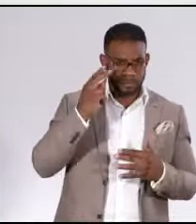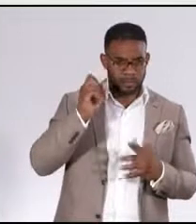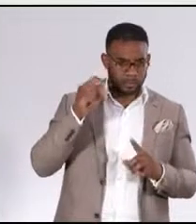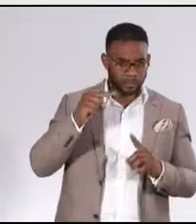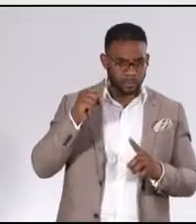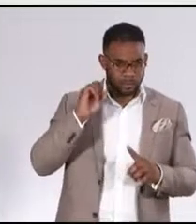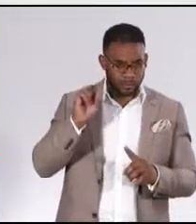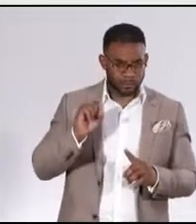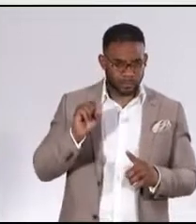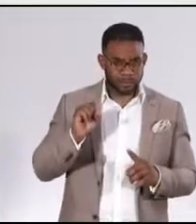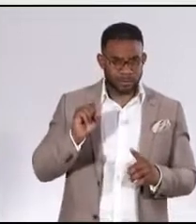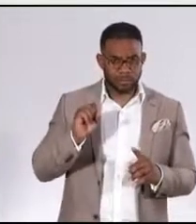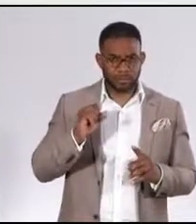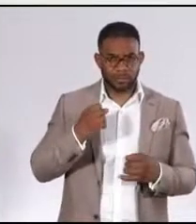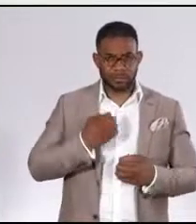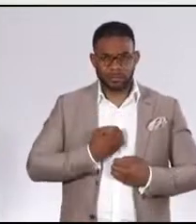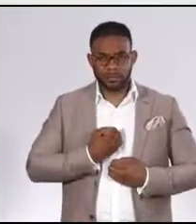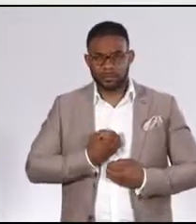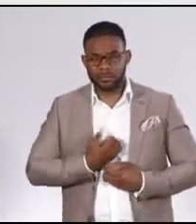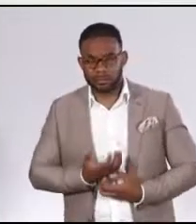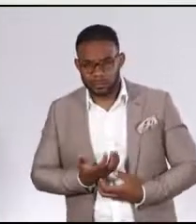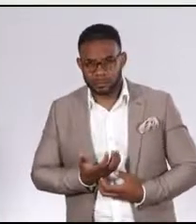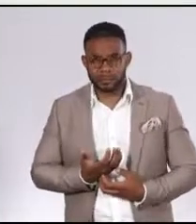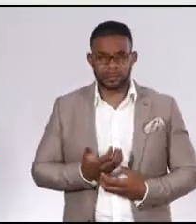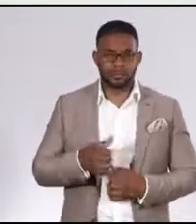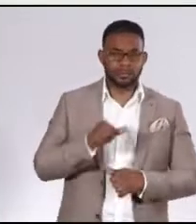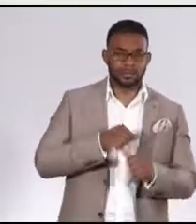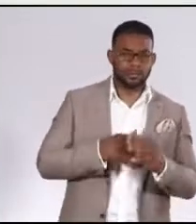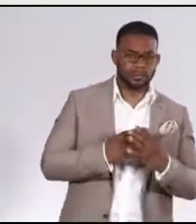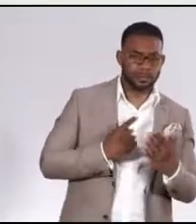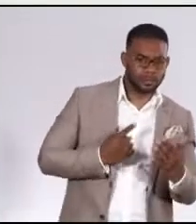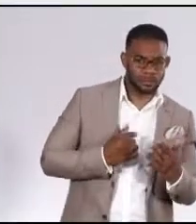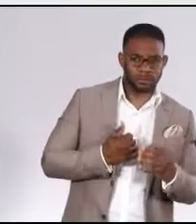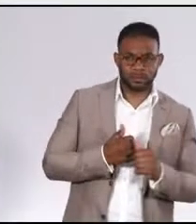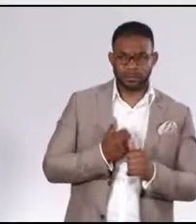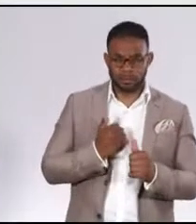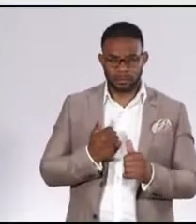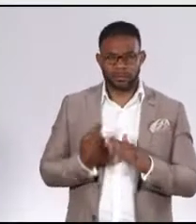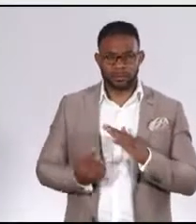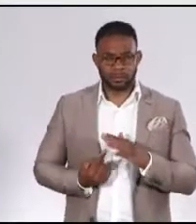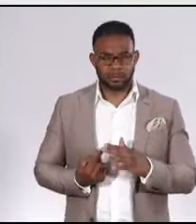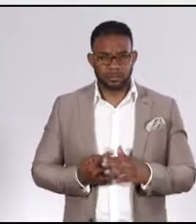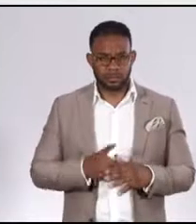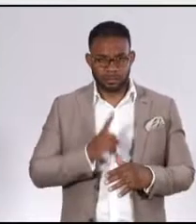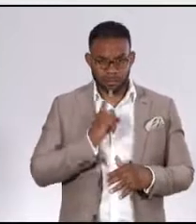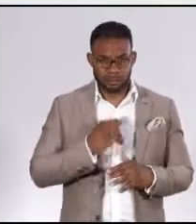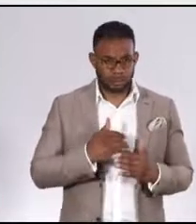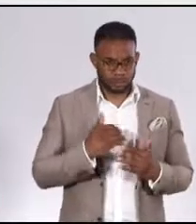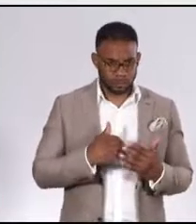and fatigue as well as, social isolation and avoidance. um Being the next uh highest.